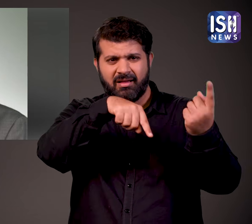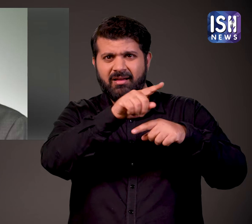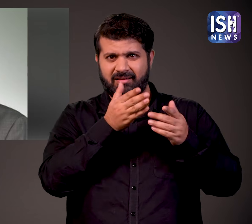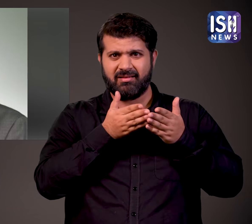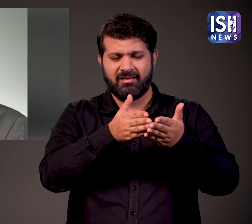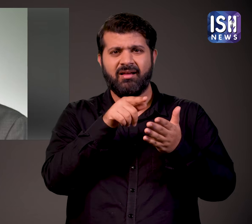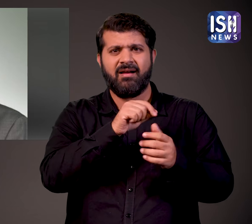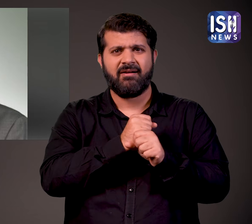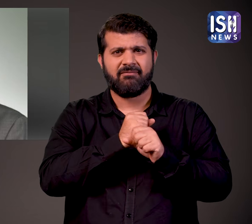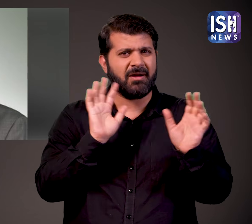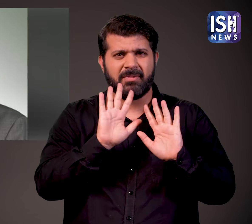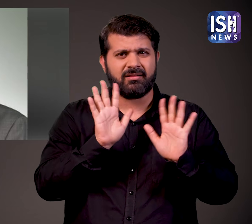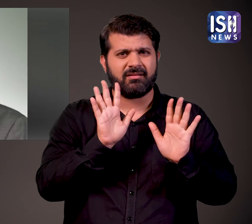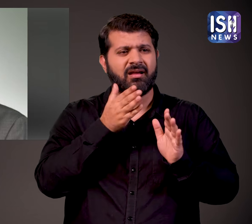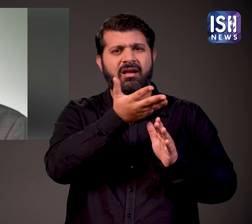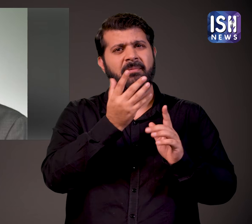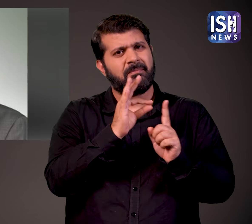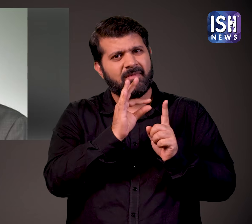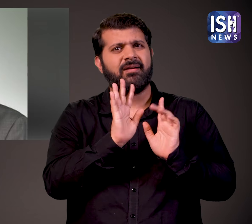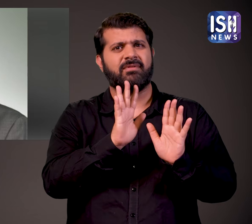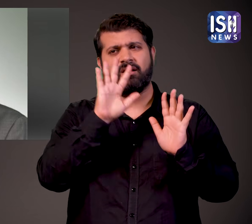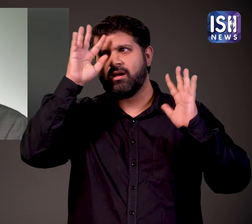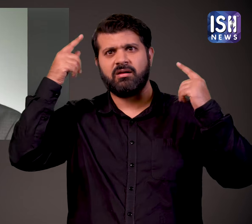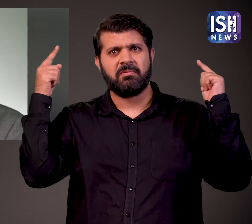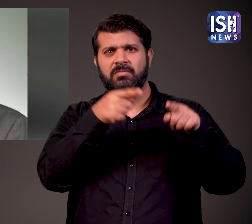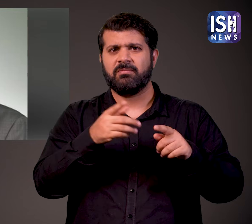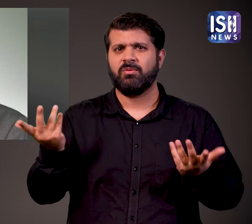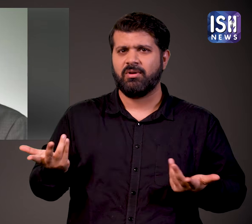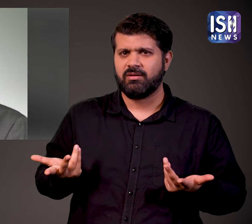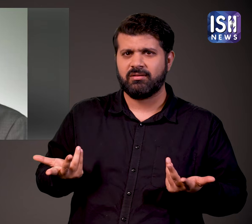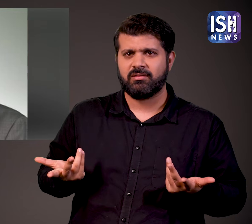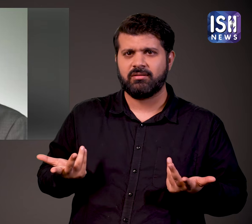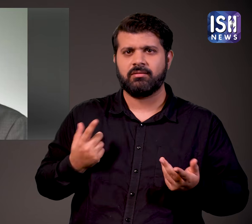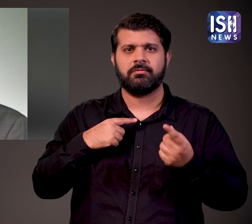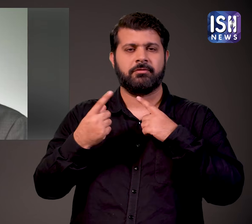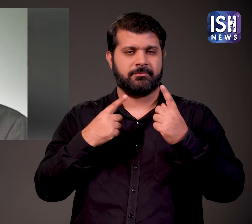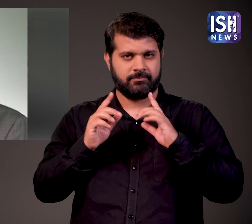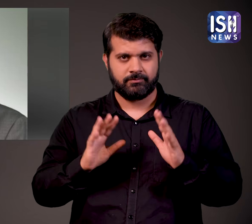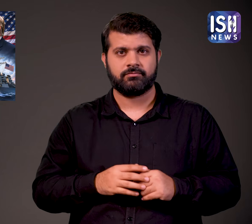He said the vessel was privately owned and not operated by the government, so why was it attacked?